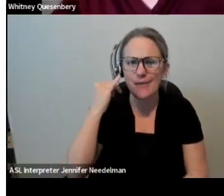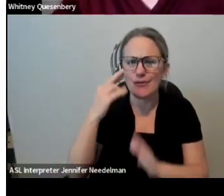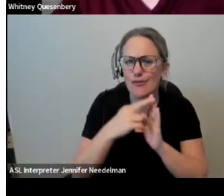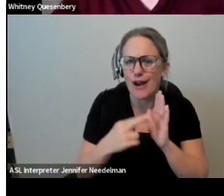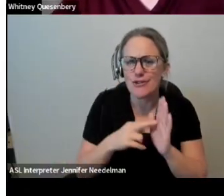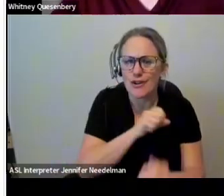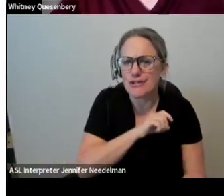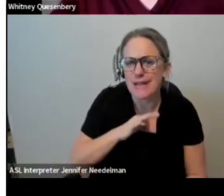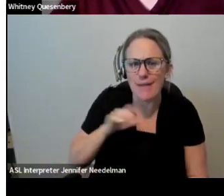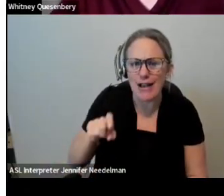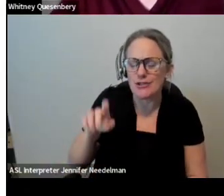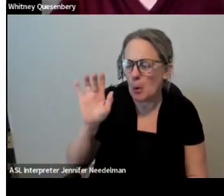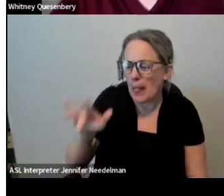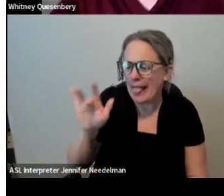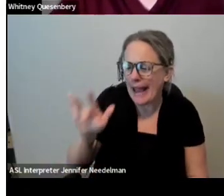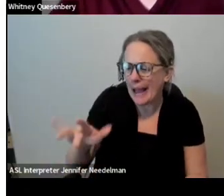but it's not okay if students do.